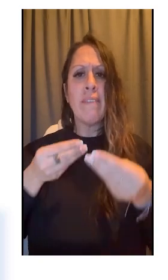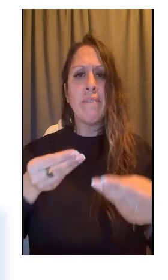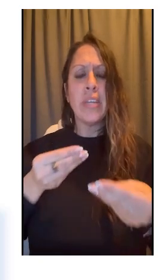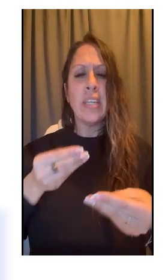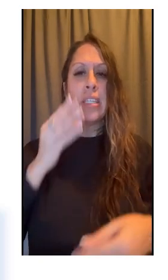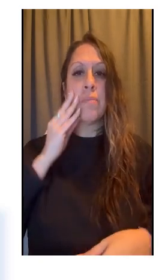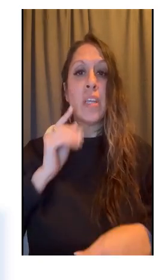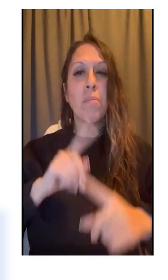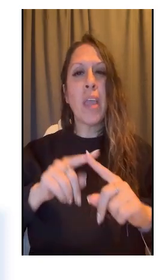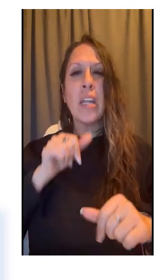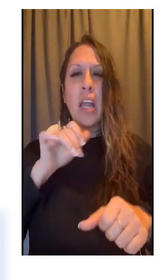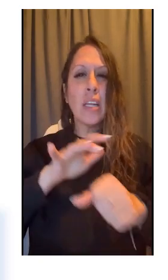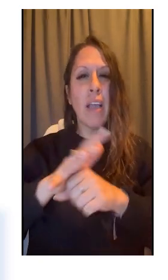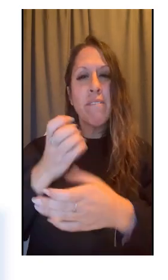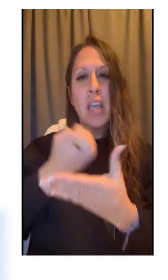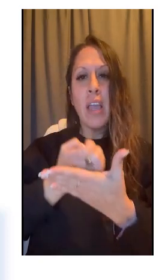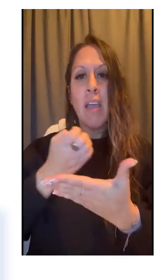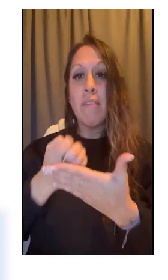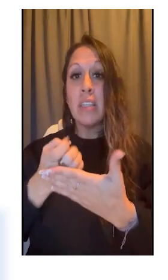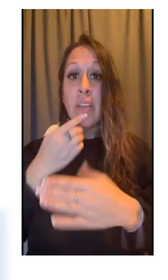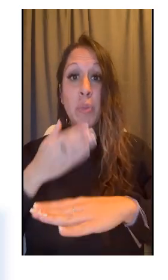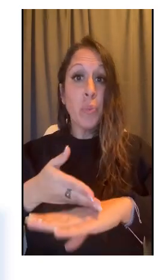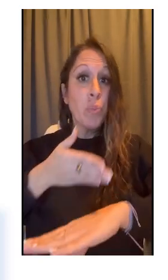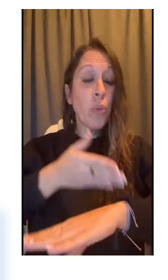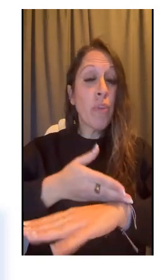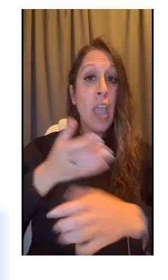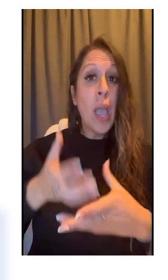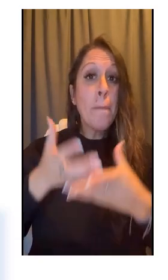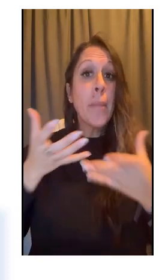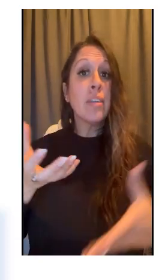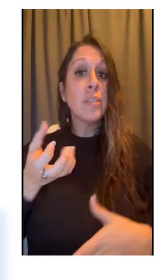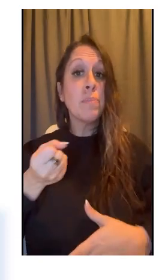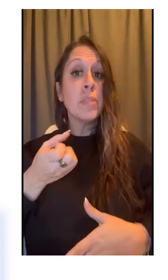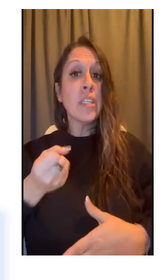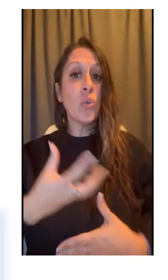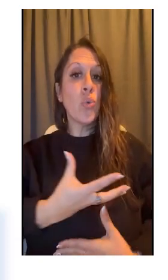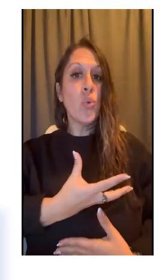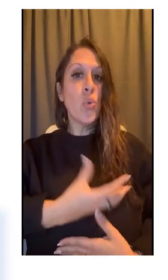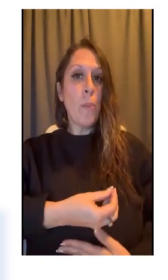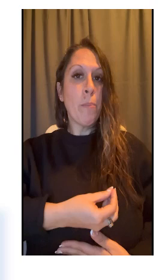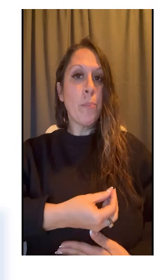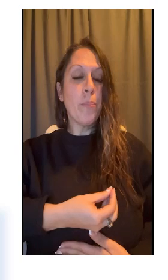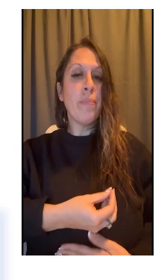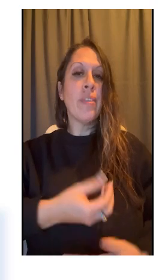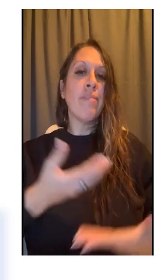but a little bit less evidence about improving the amount of milk that a baby gets out of the breast and